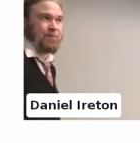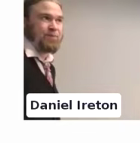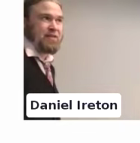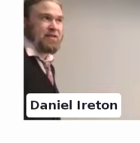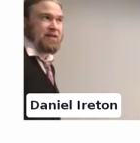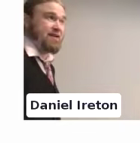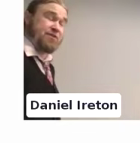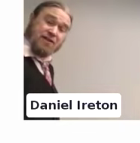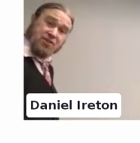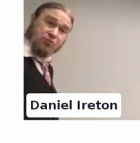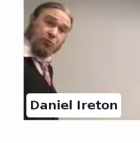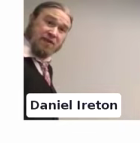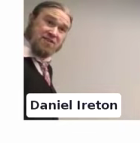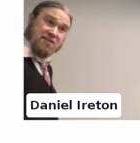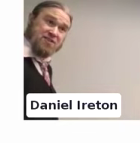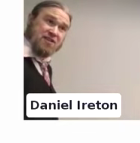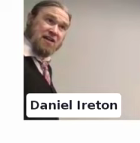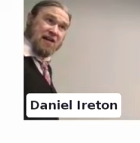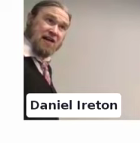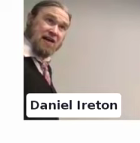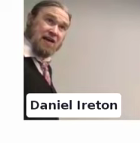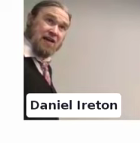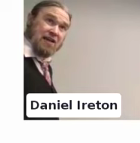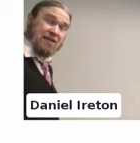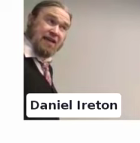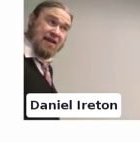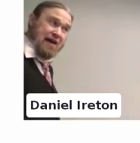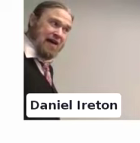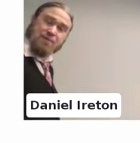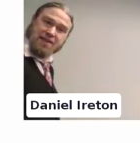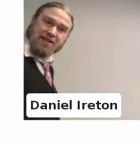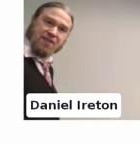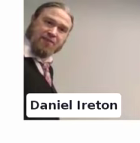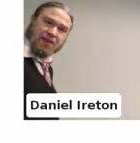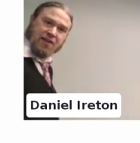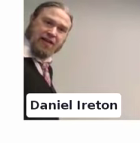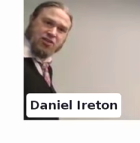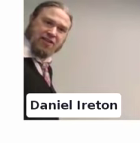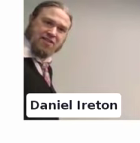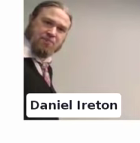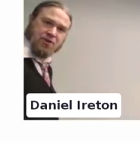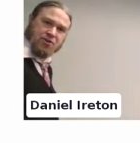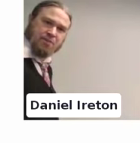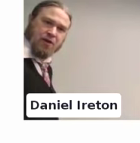I hope you don't mind that I will steal that.